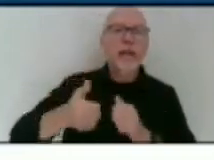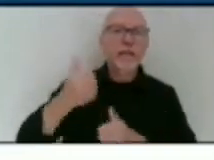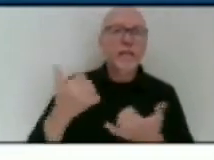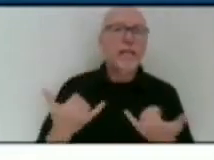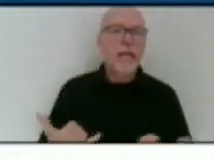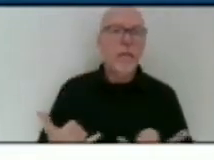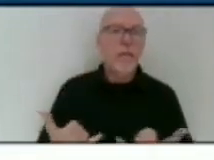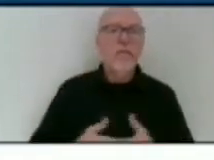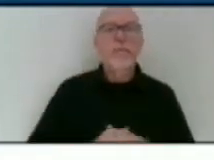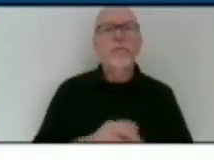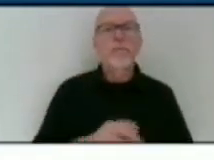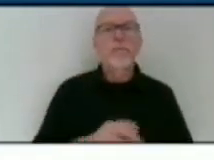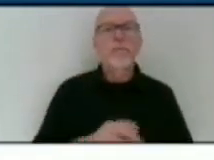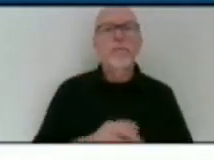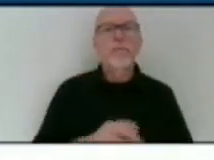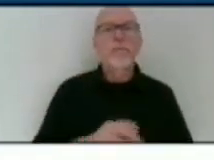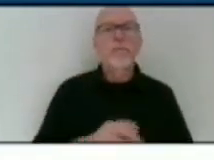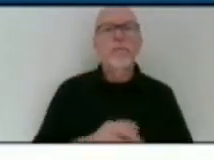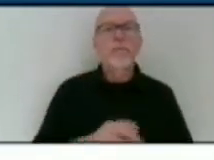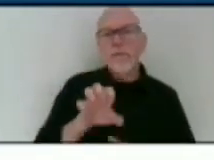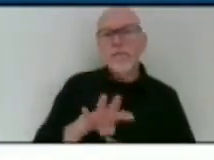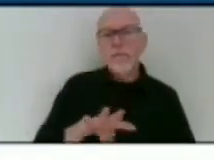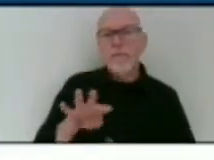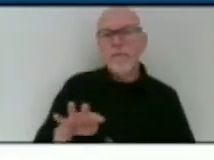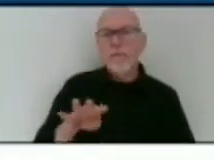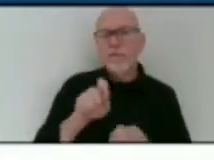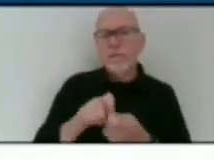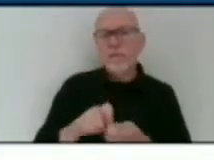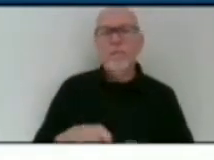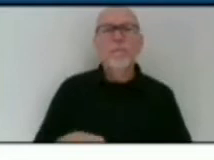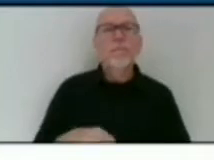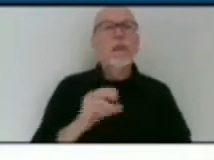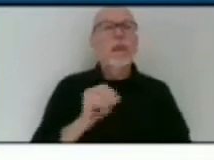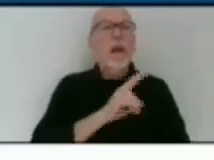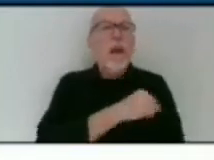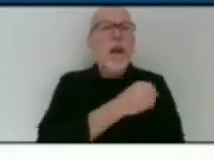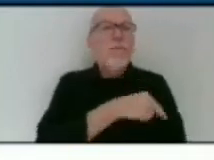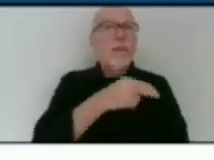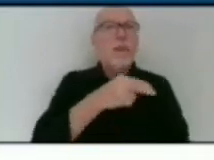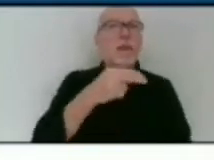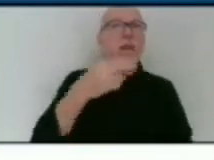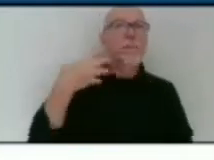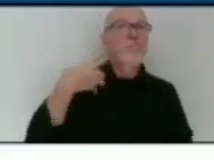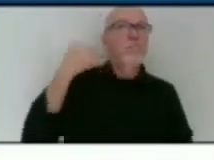2544 to be exact, and hospital officials tell us that in some